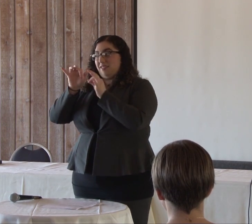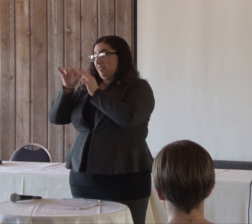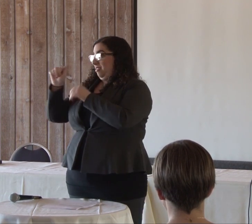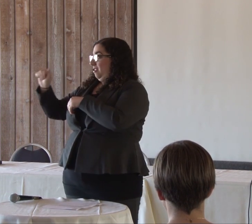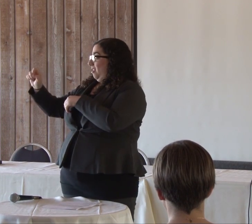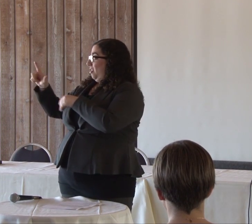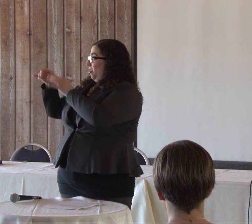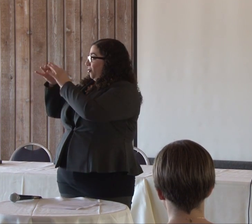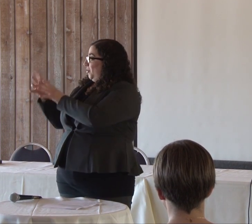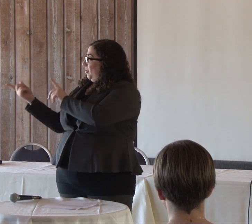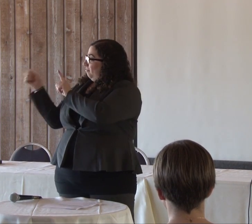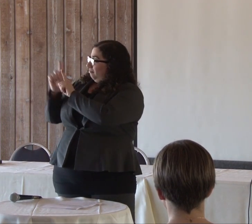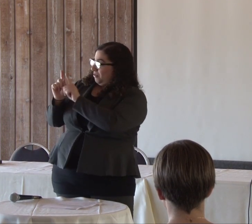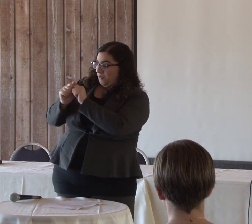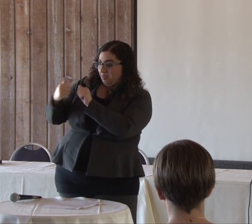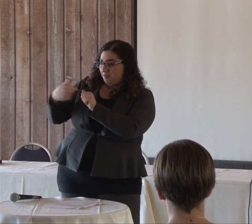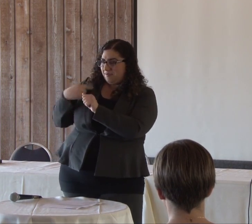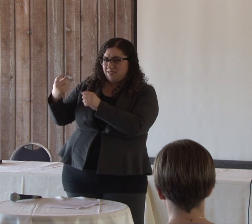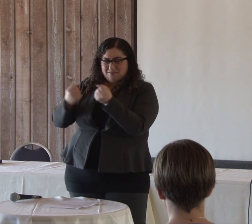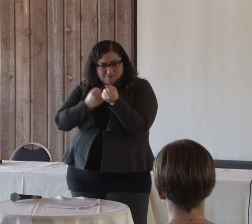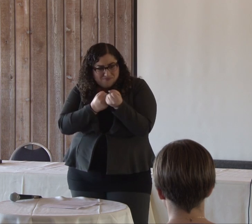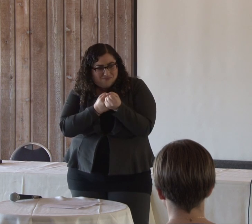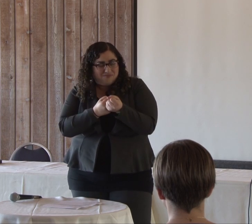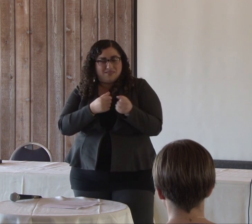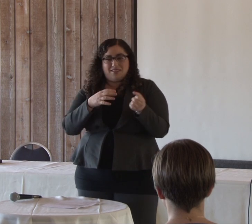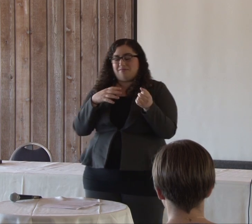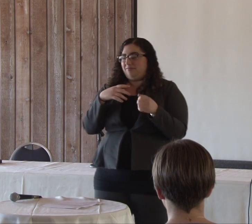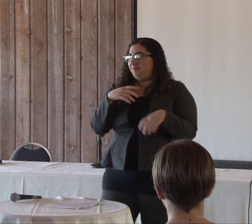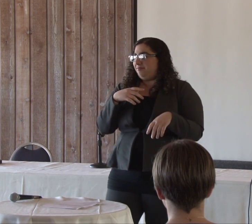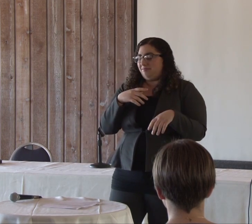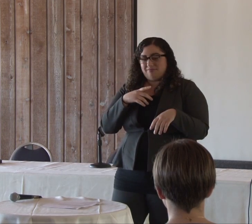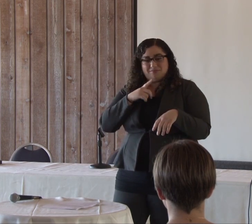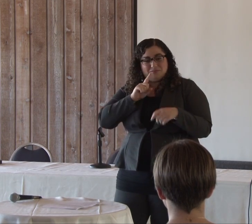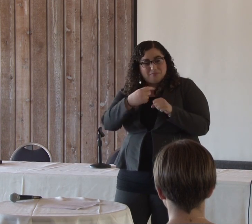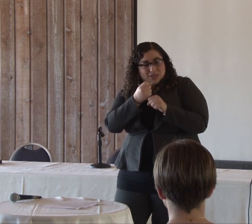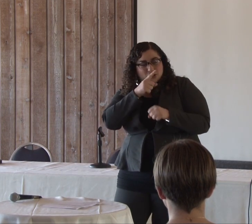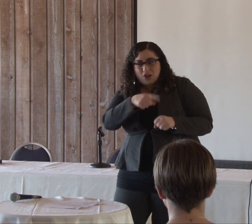laughed with me at that moment. But it showed with the use of the sign language